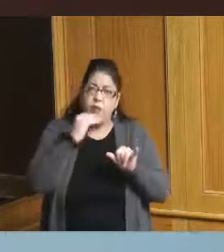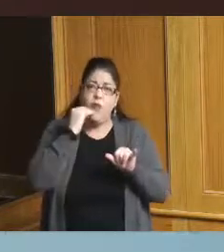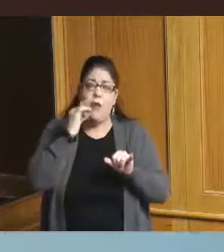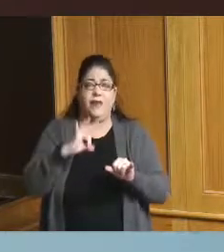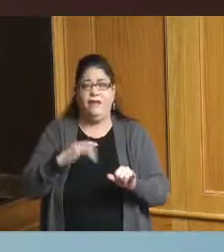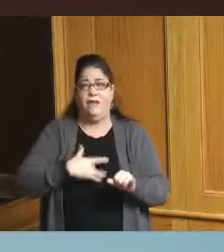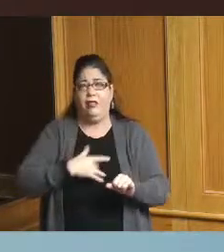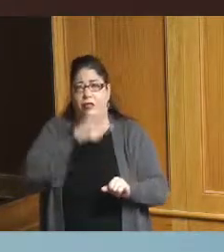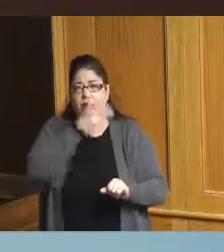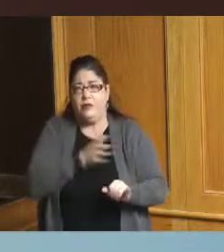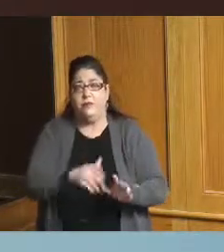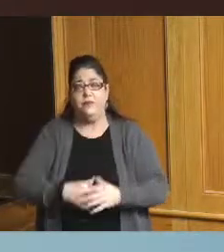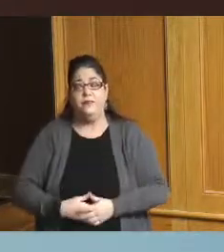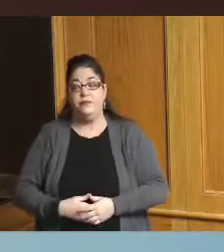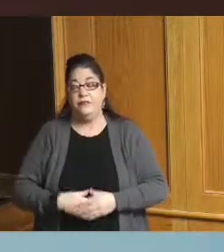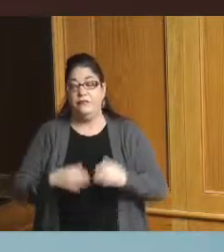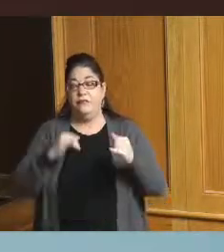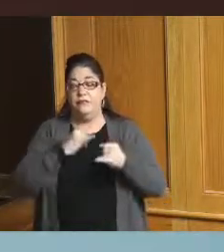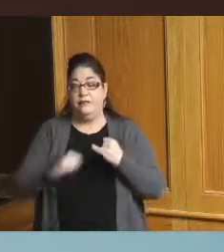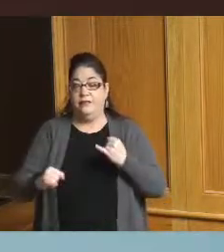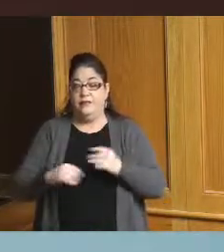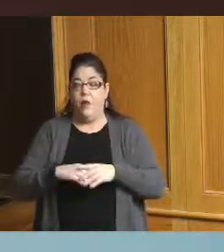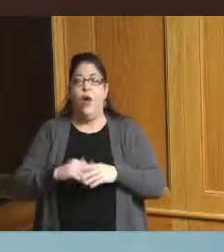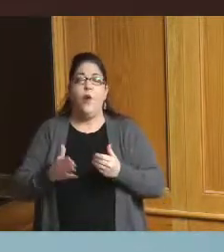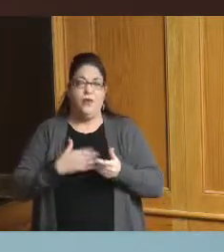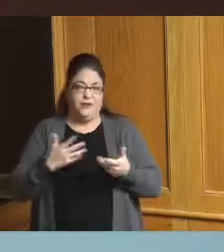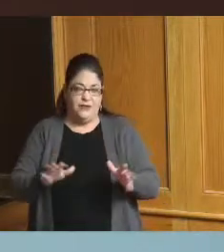in the last slide or a second to last slide there are several national guard